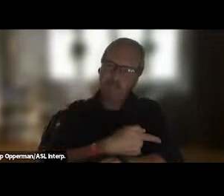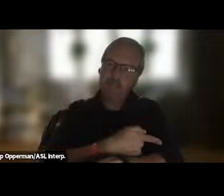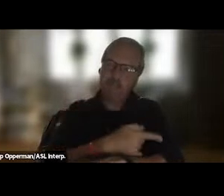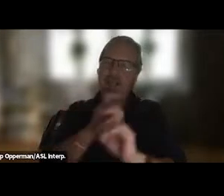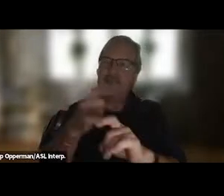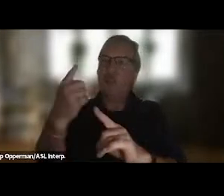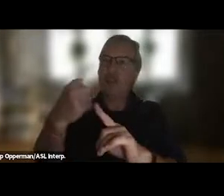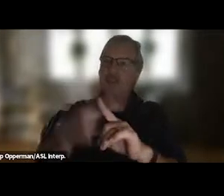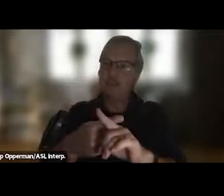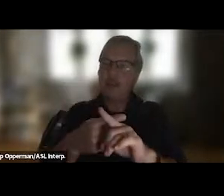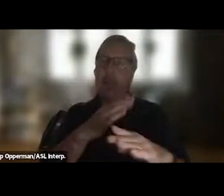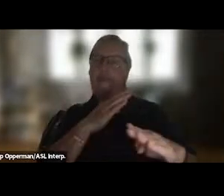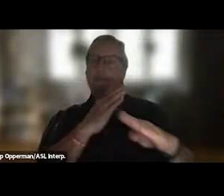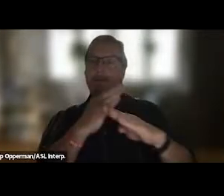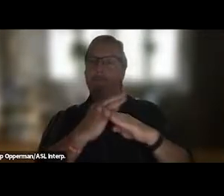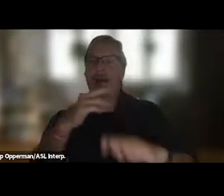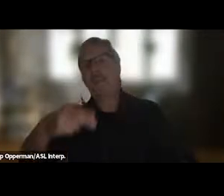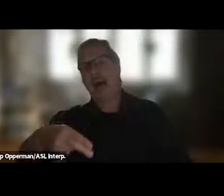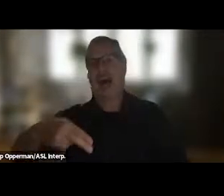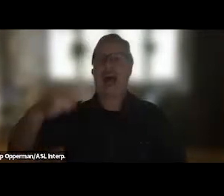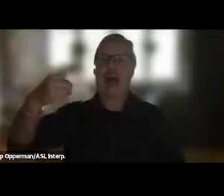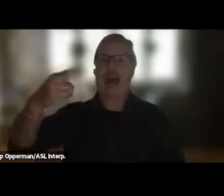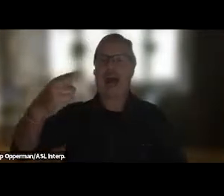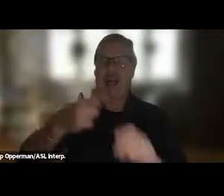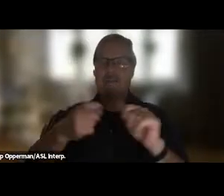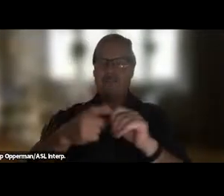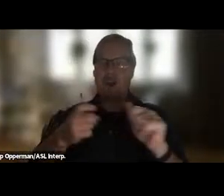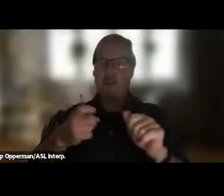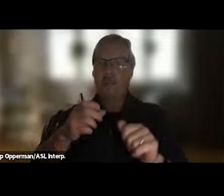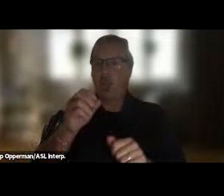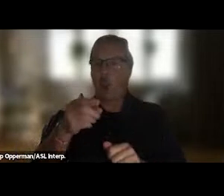and blocks the high from the opioid. So hopefully taking away the incentive